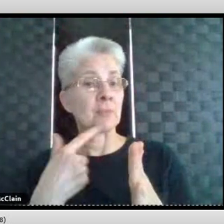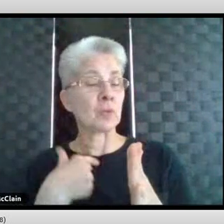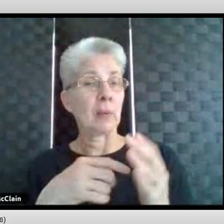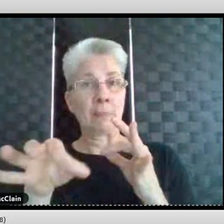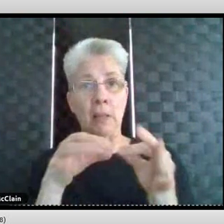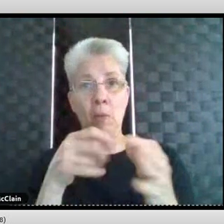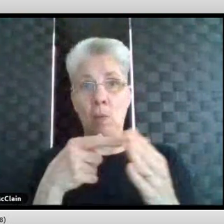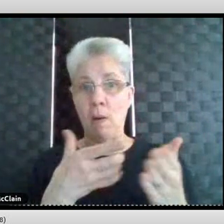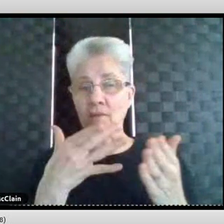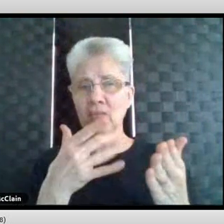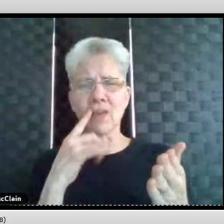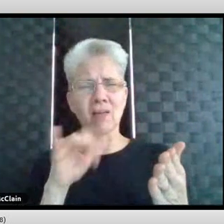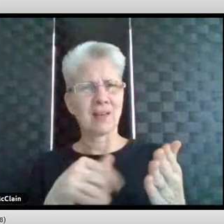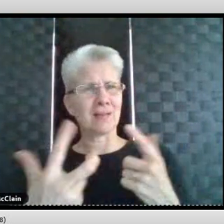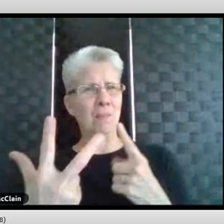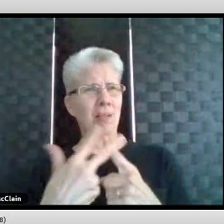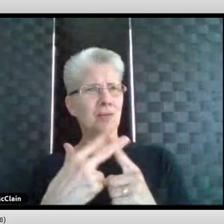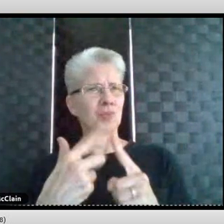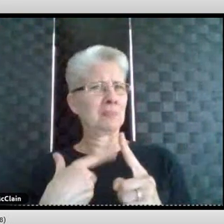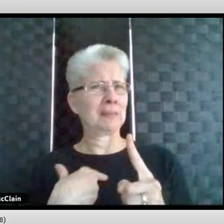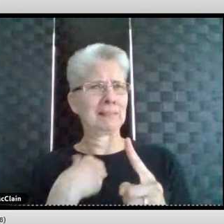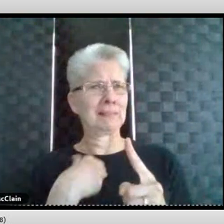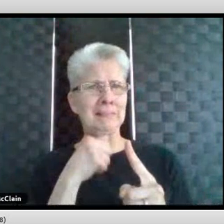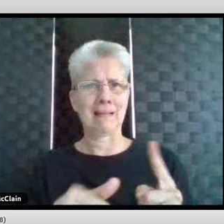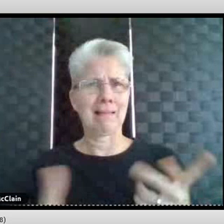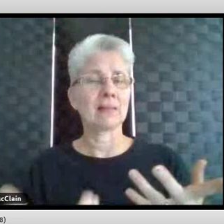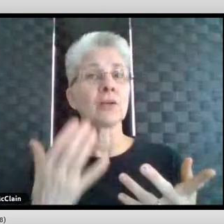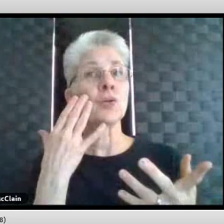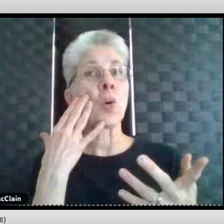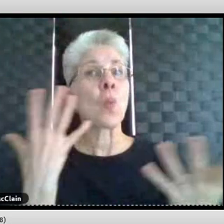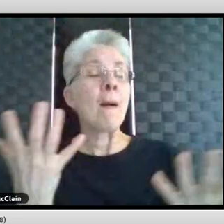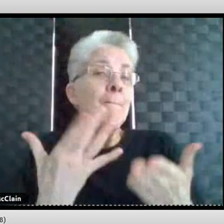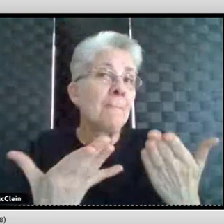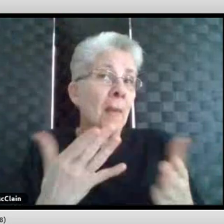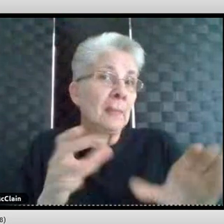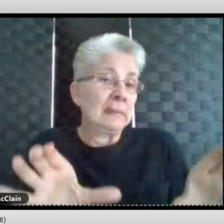they think, "Well, that doesn't apply to me." You know what? Maybe it does.